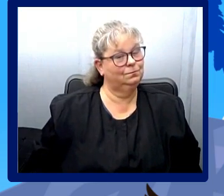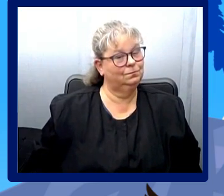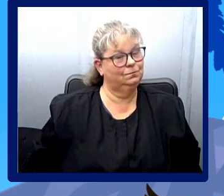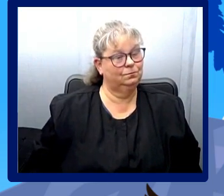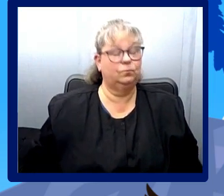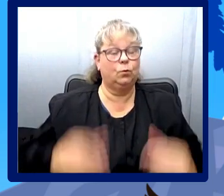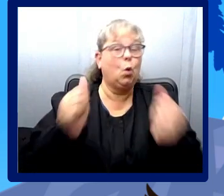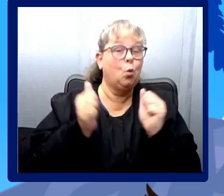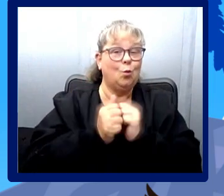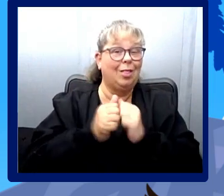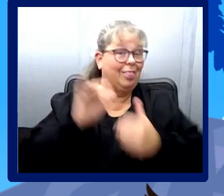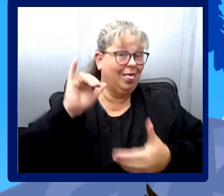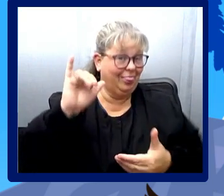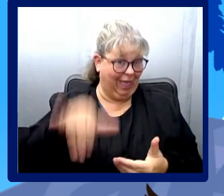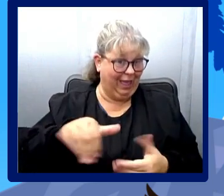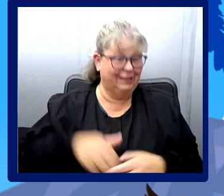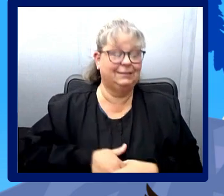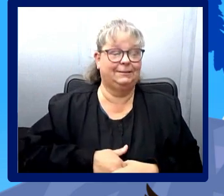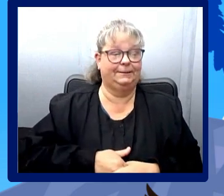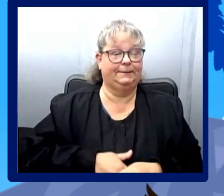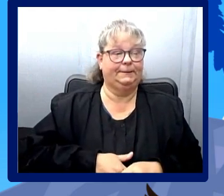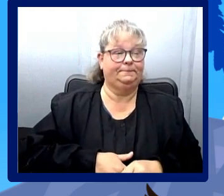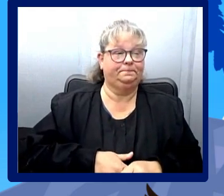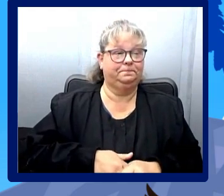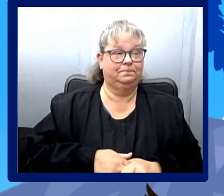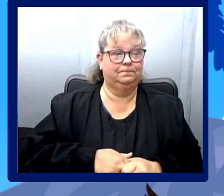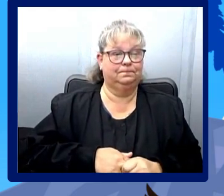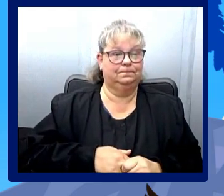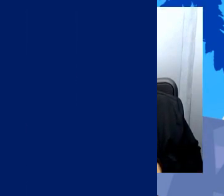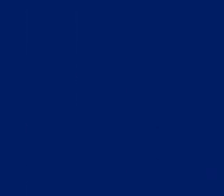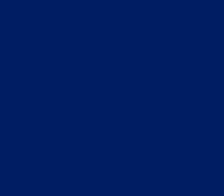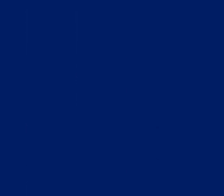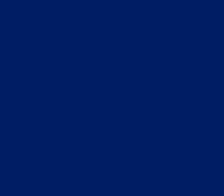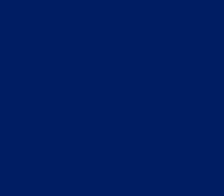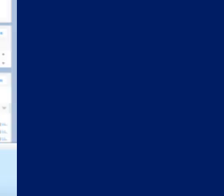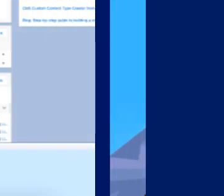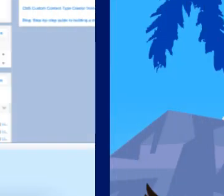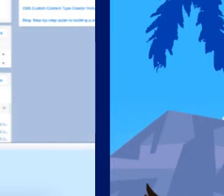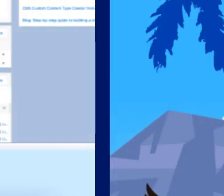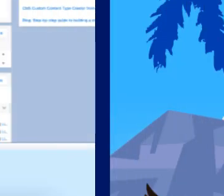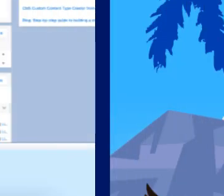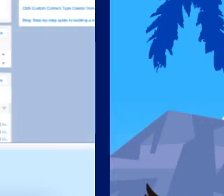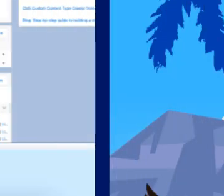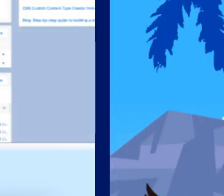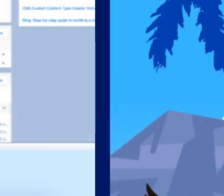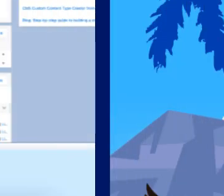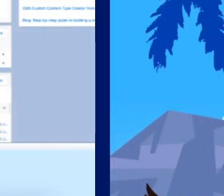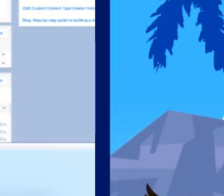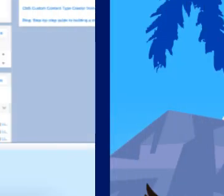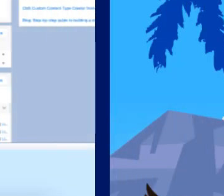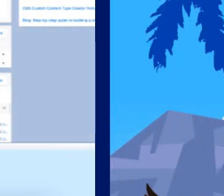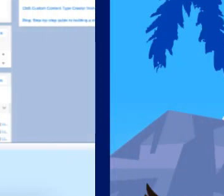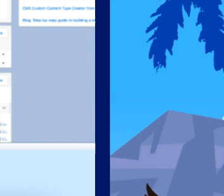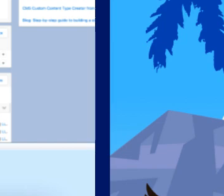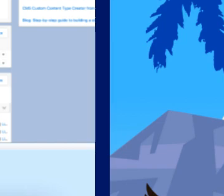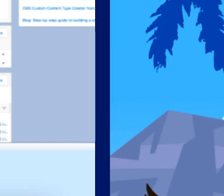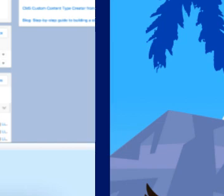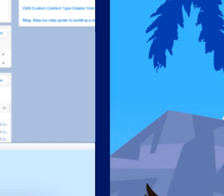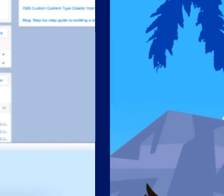we can jump on into it, so let's get started. First, I wanted to point out